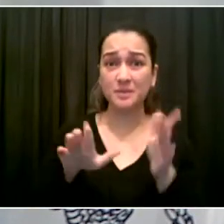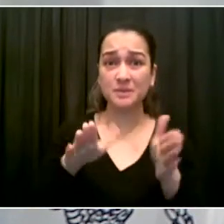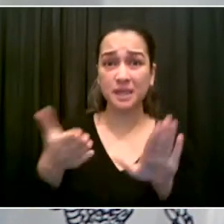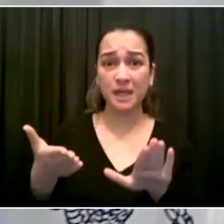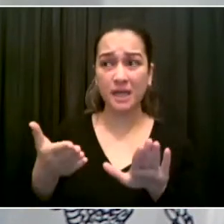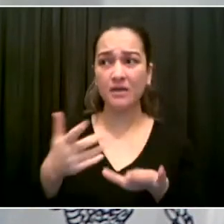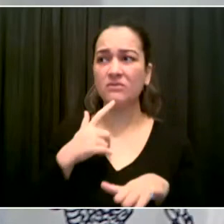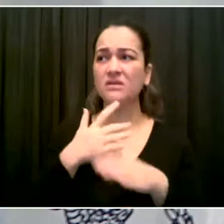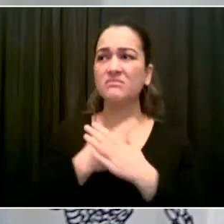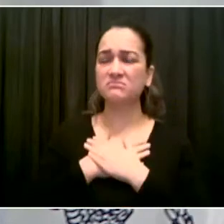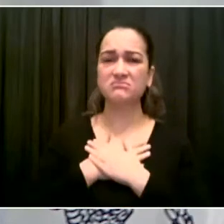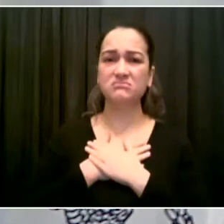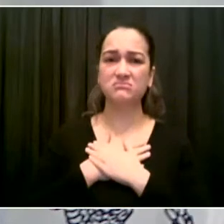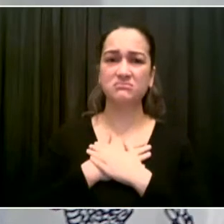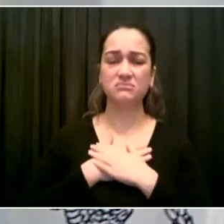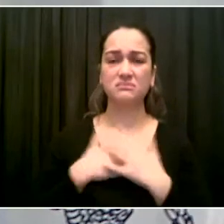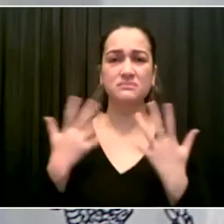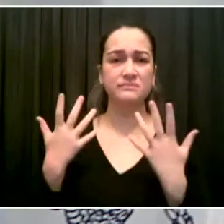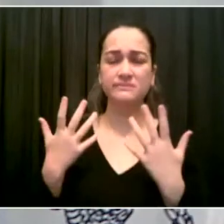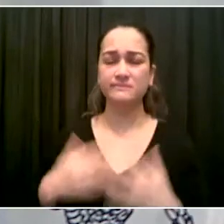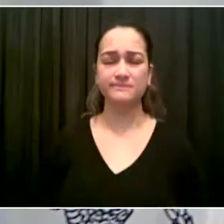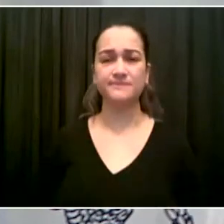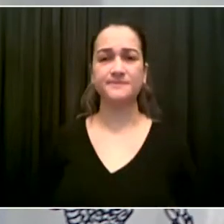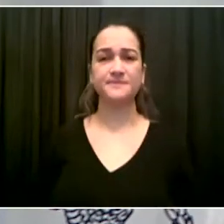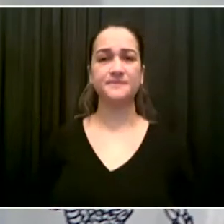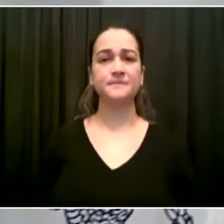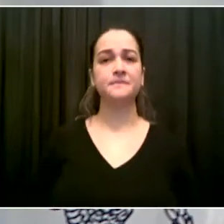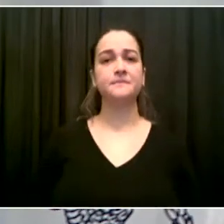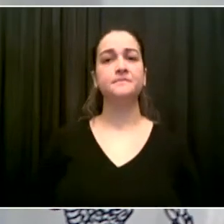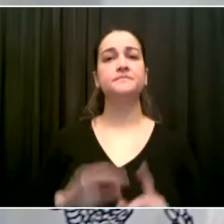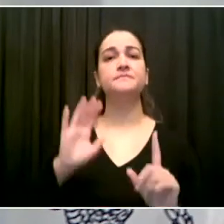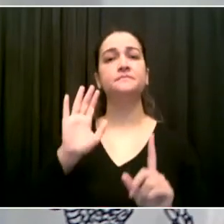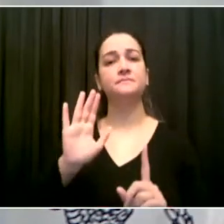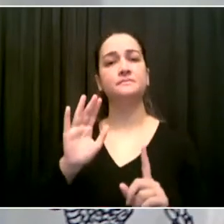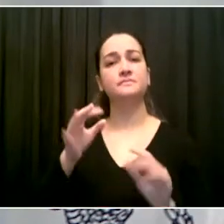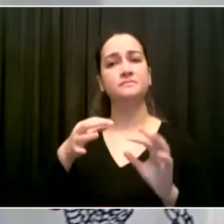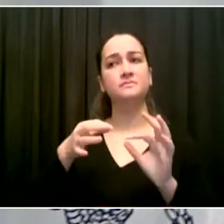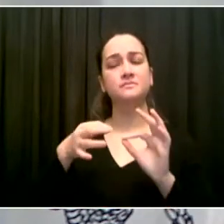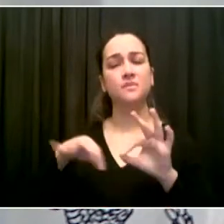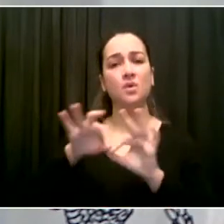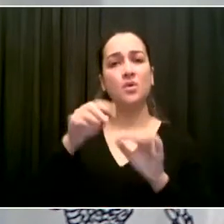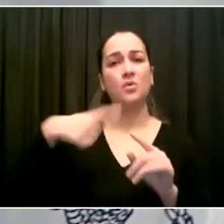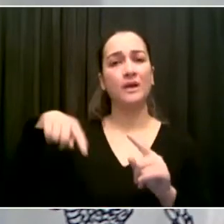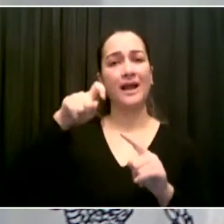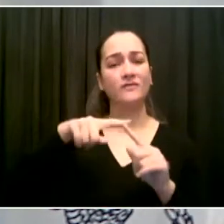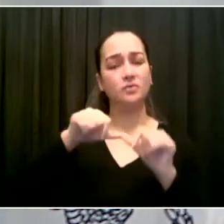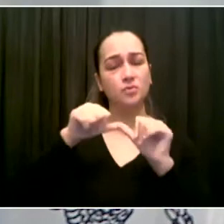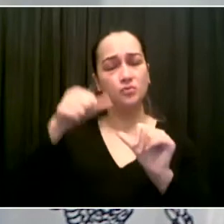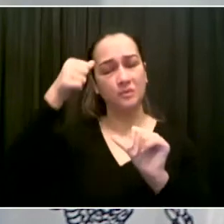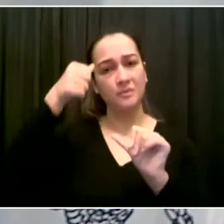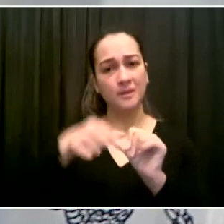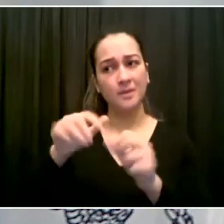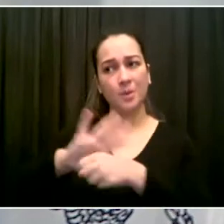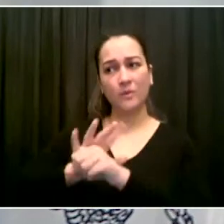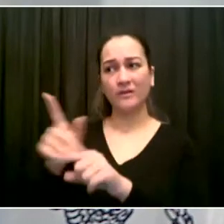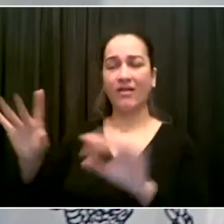EXPERIENCE FOR ALL NEW YORKERS. A A EVRYRYSO SO MB R MIMIELSTSTNOE AS YO KNOW FOR THE STATE OF NEW YORK, 50,000 NEW YORKERS LOST. I